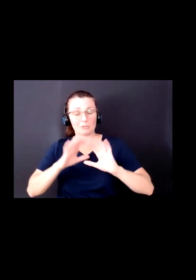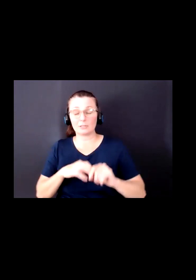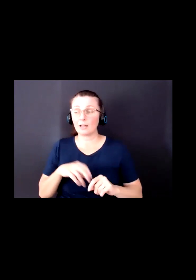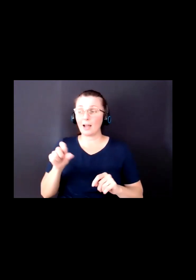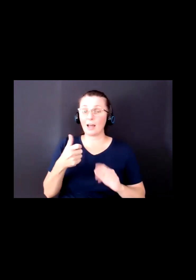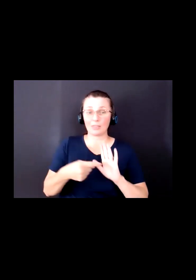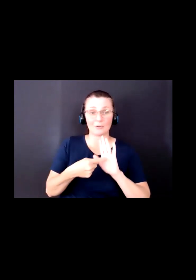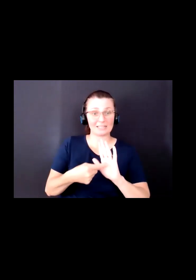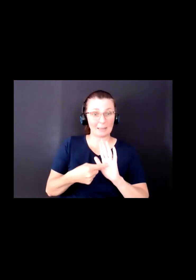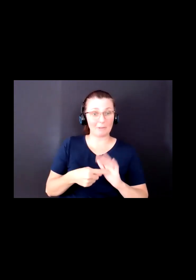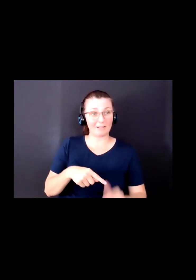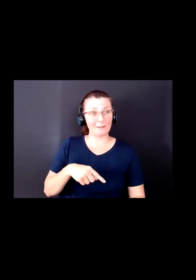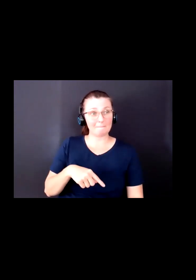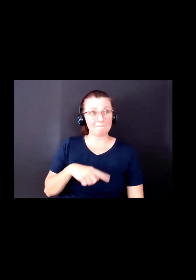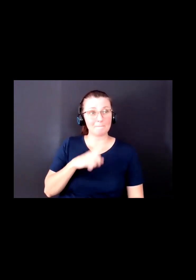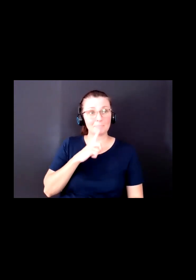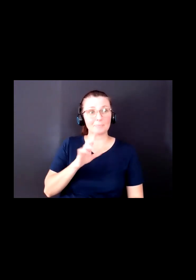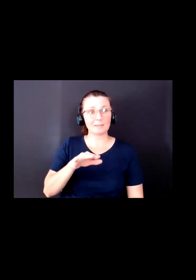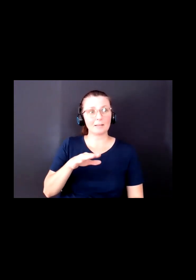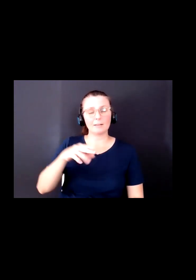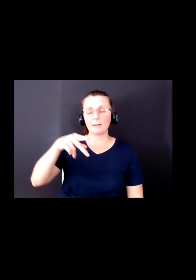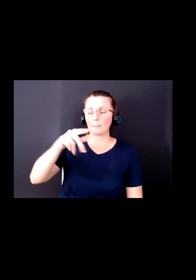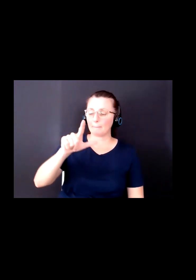for the lights in a planetarium can be raised so they can